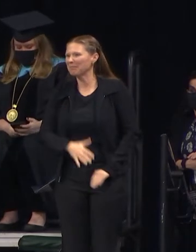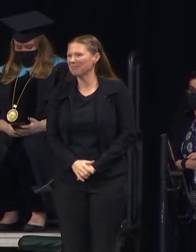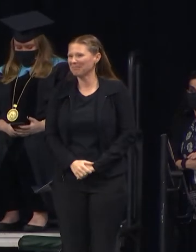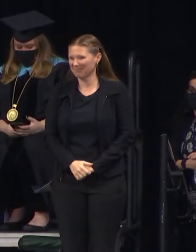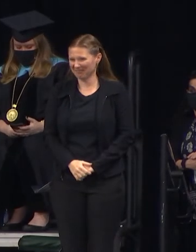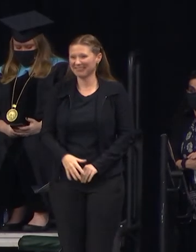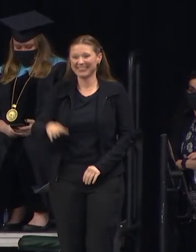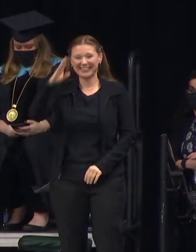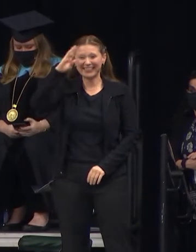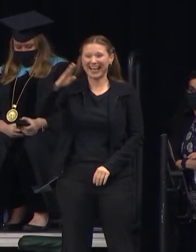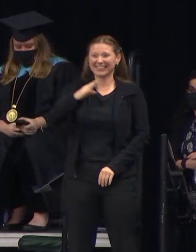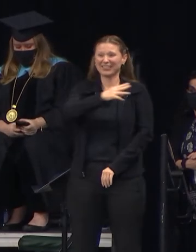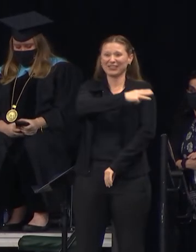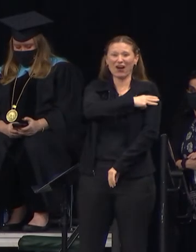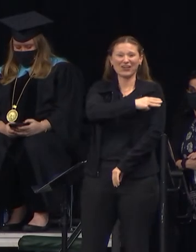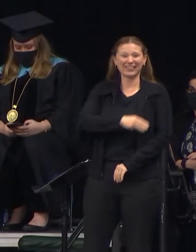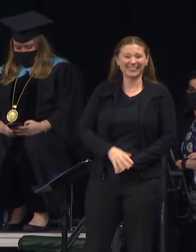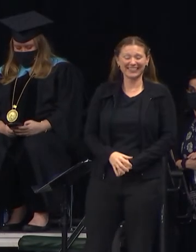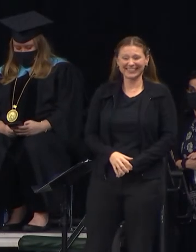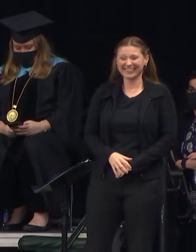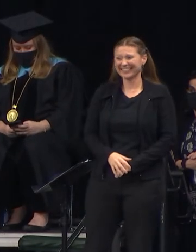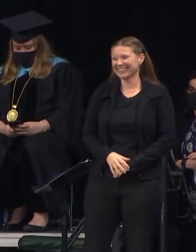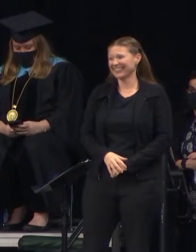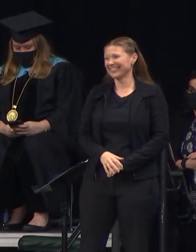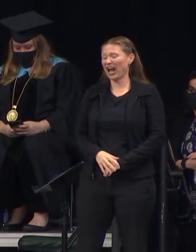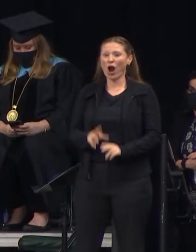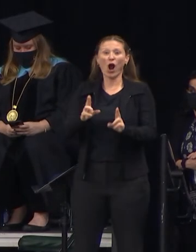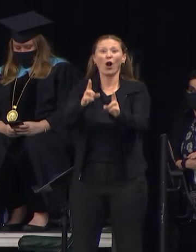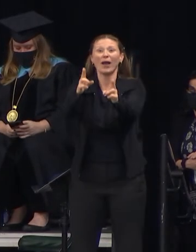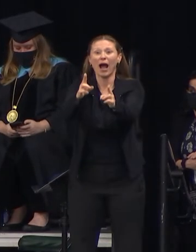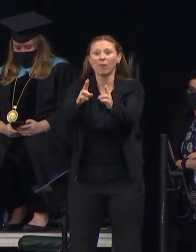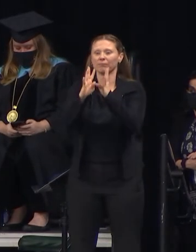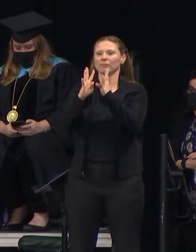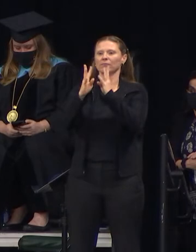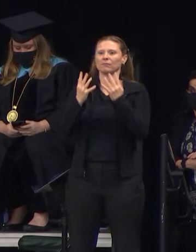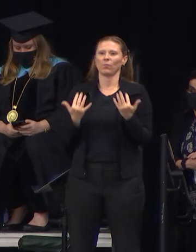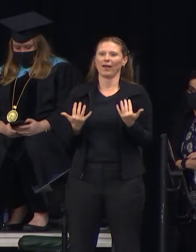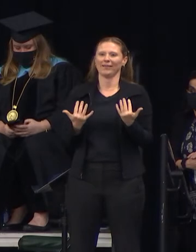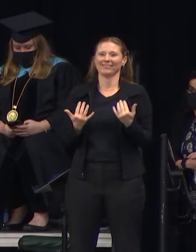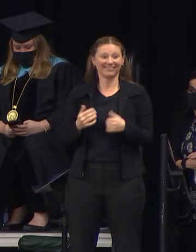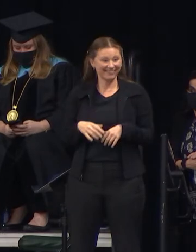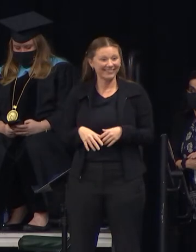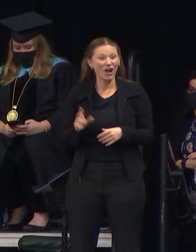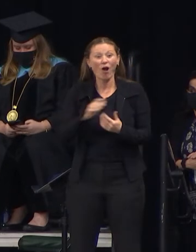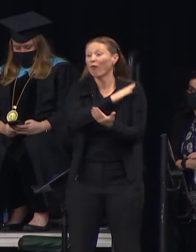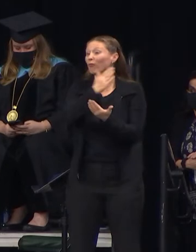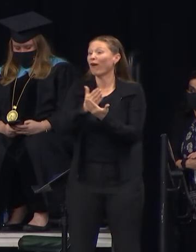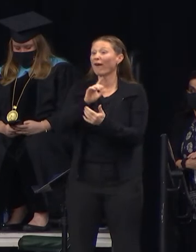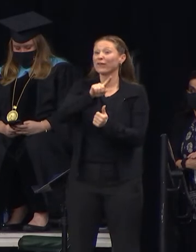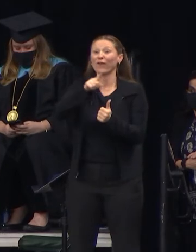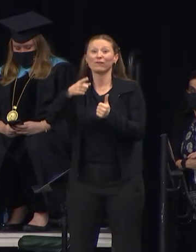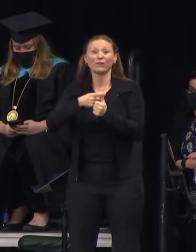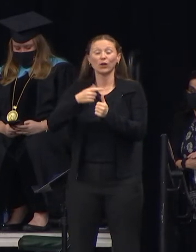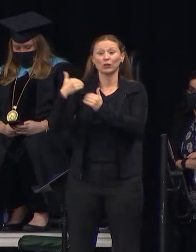"Yes, Sergeant!" And of hurry-up-and-waits. How about arriving at your first duty station?